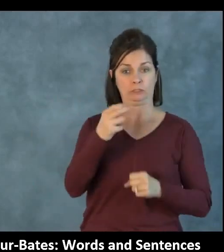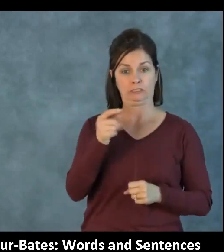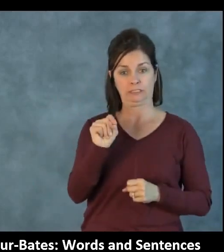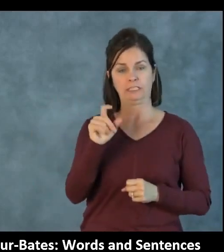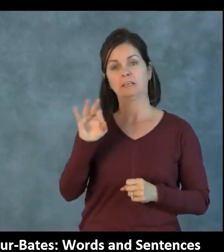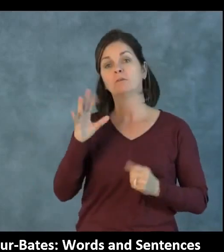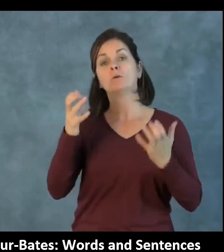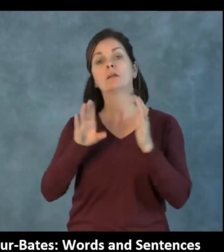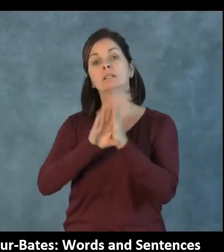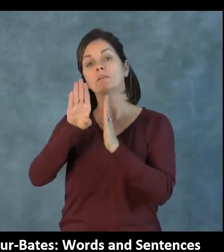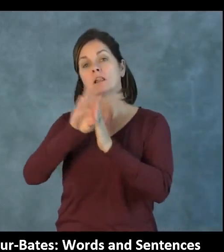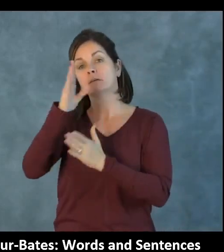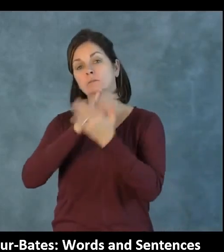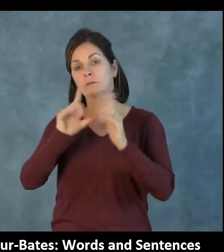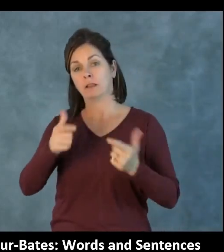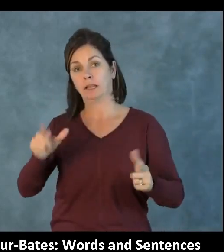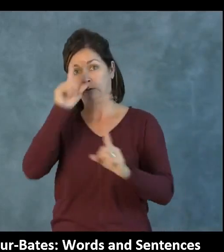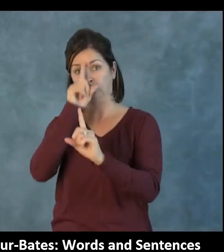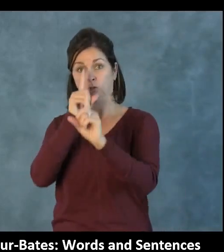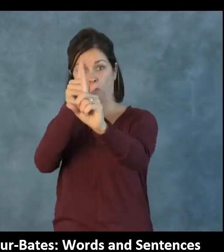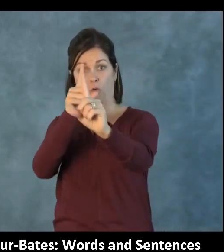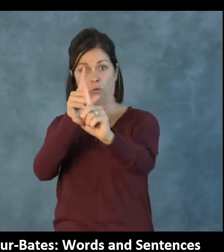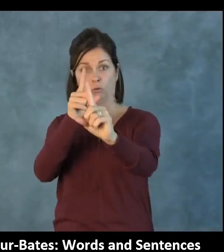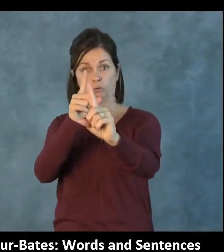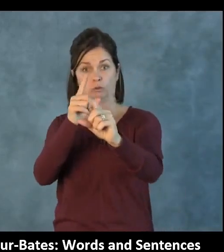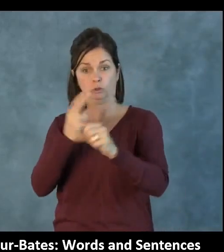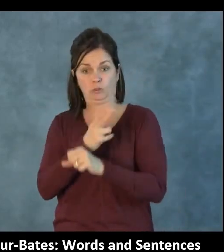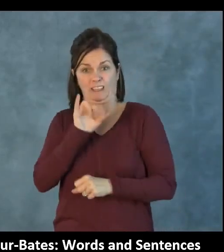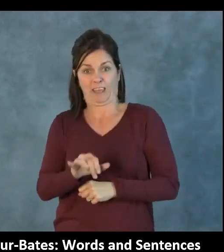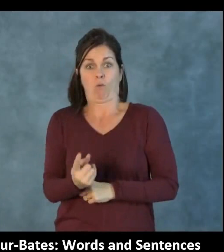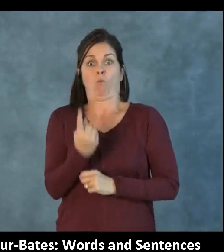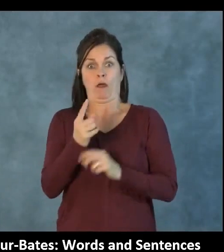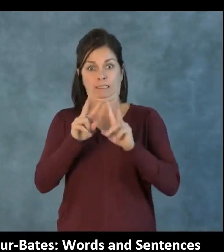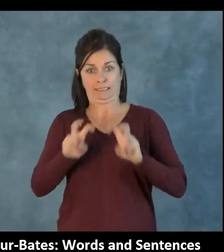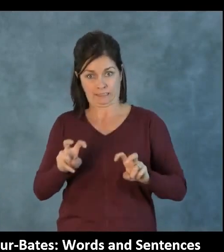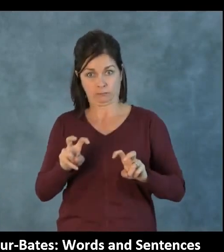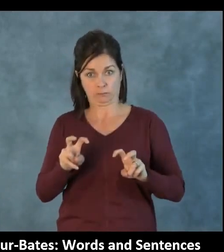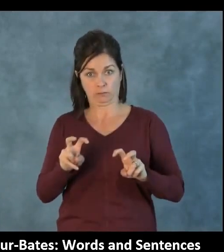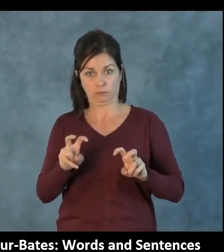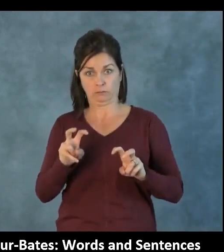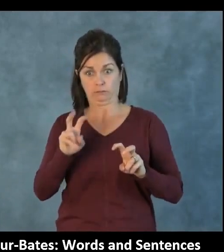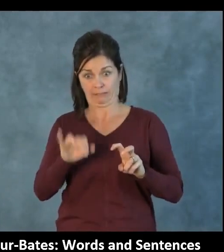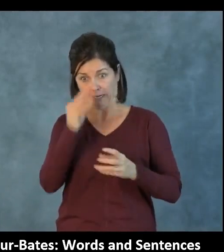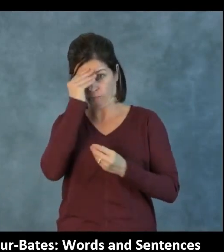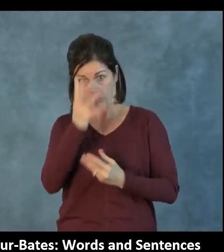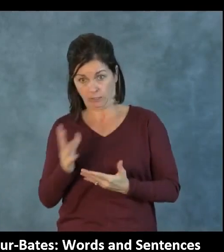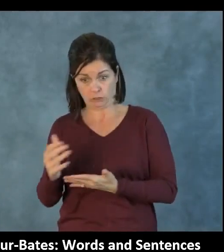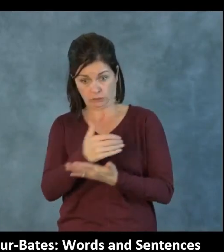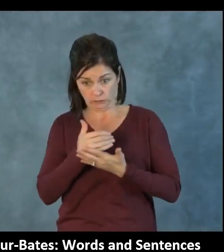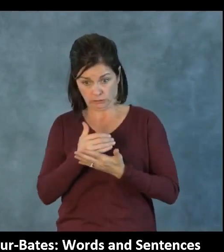just from this one assessment, we would probably want to focus on word combinations,